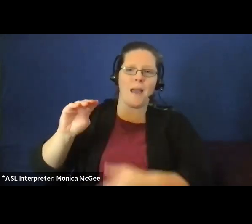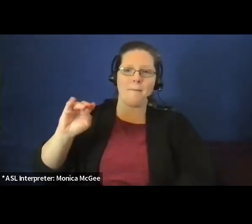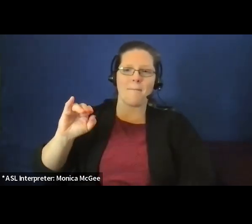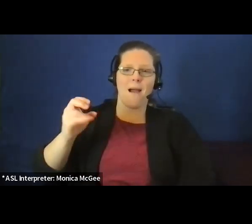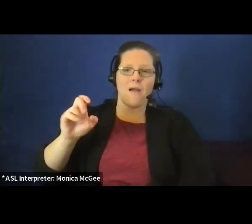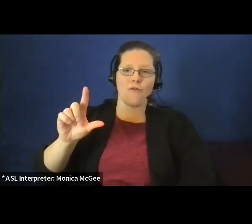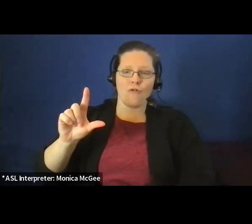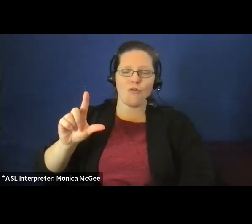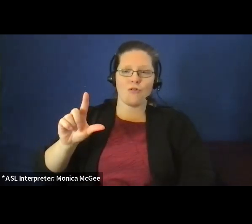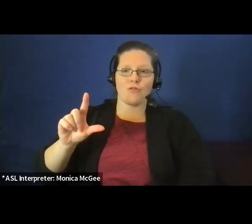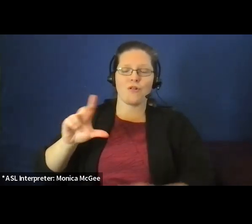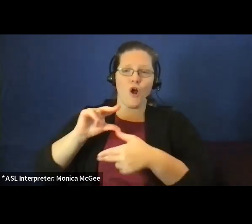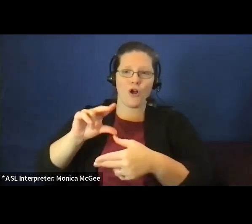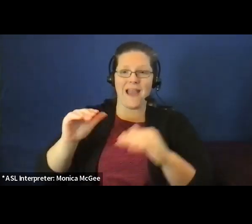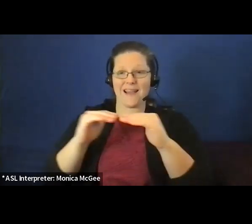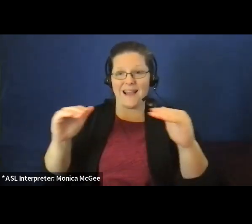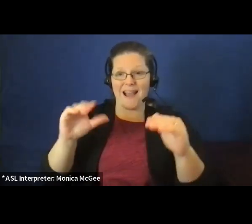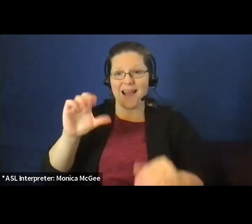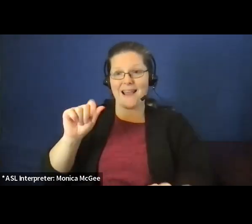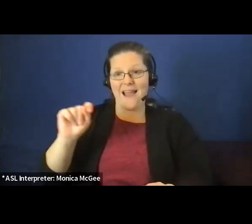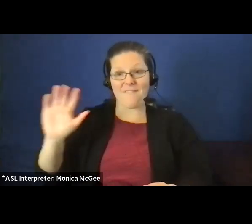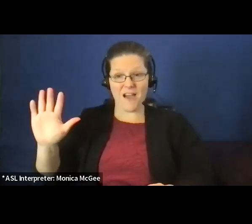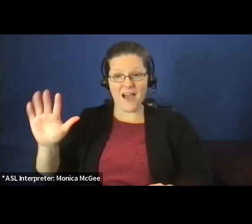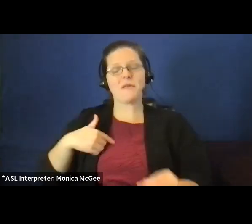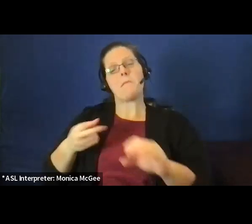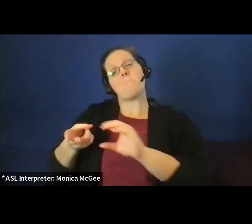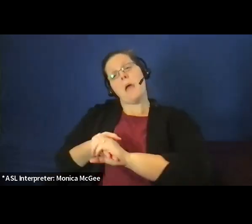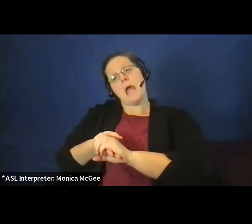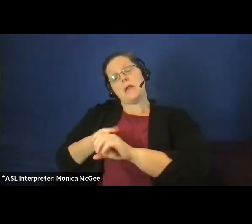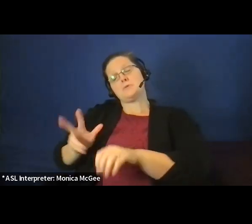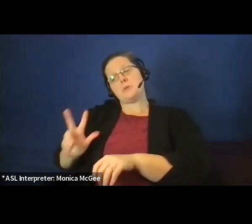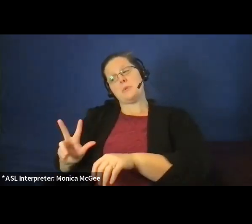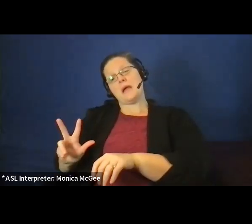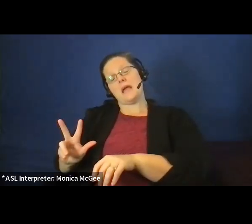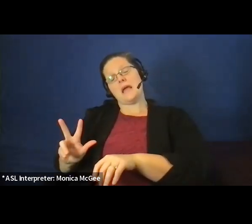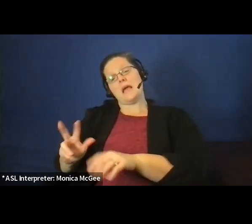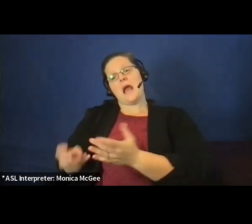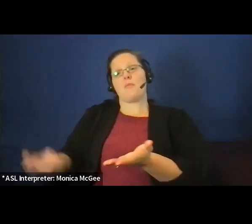I came in over to the FILK, the state independent living council, I started